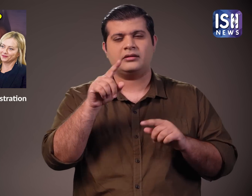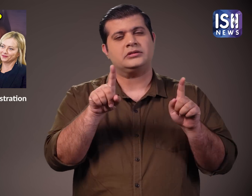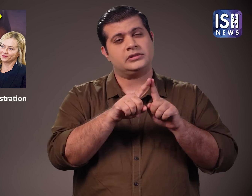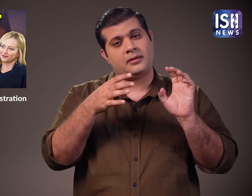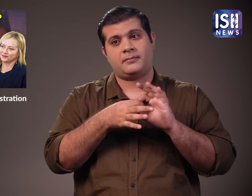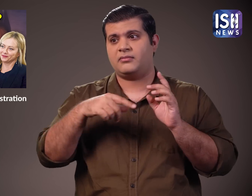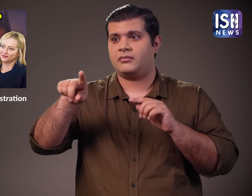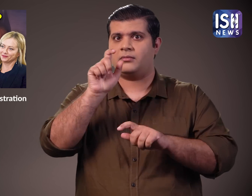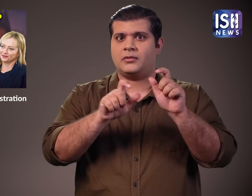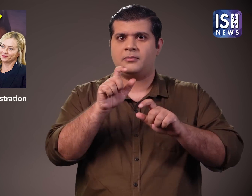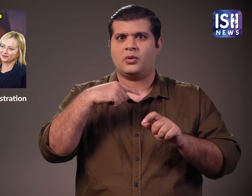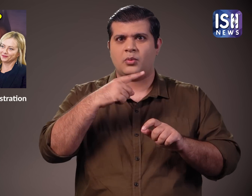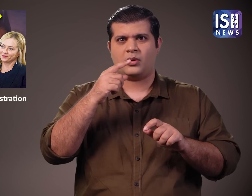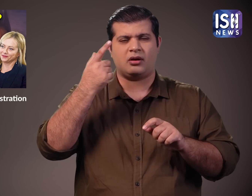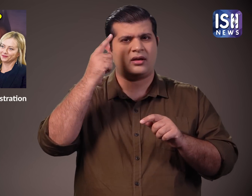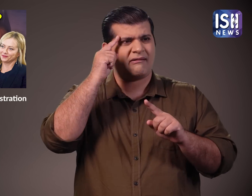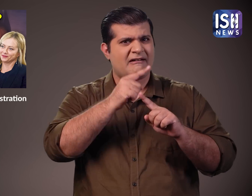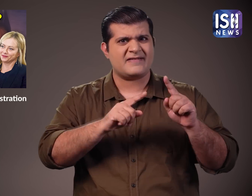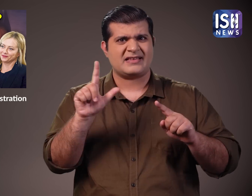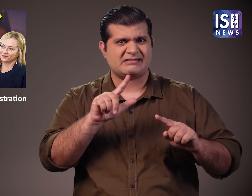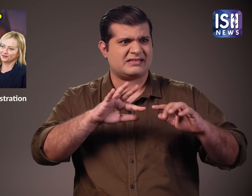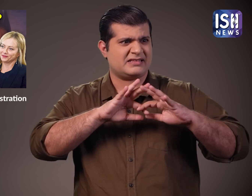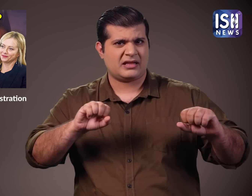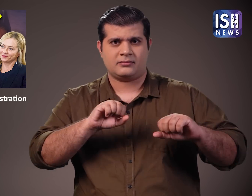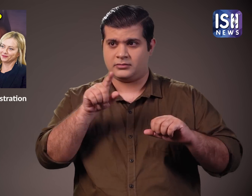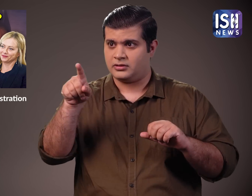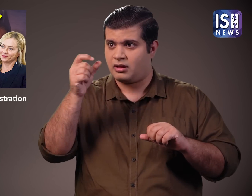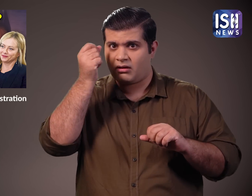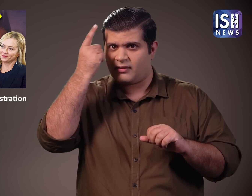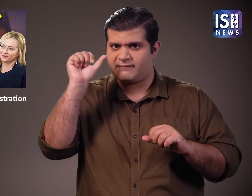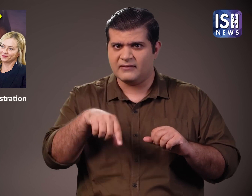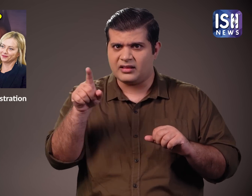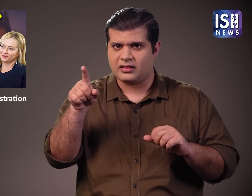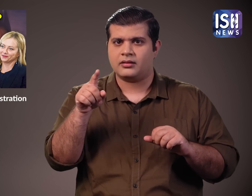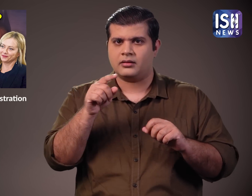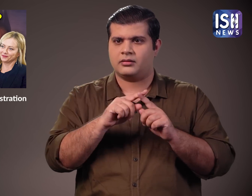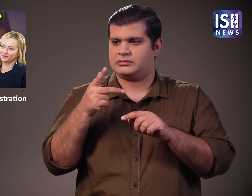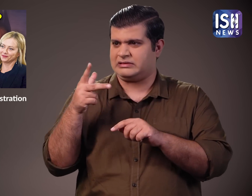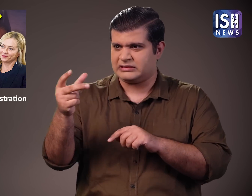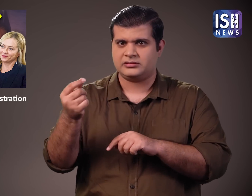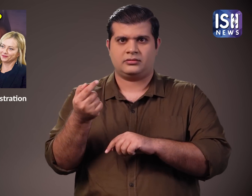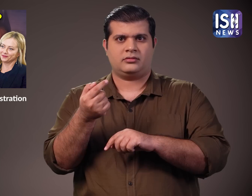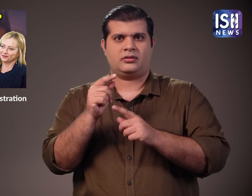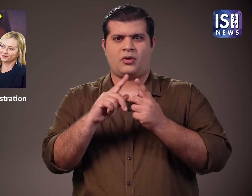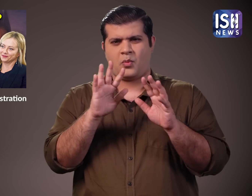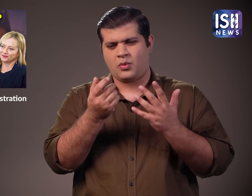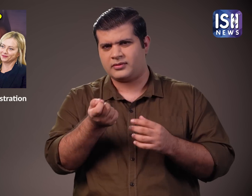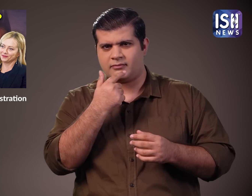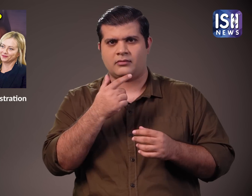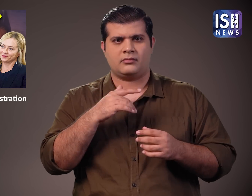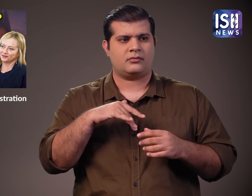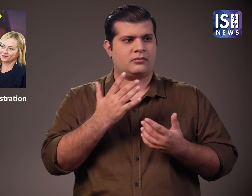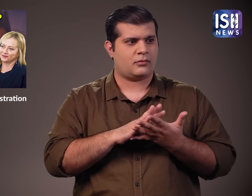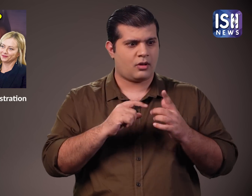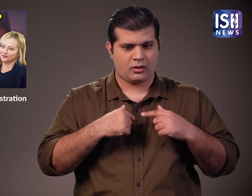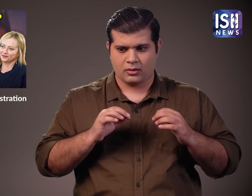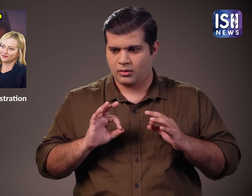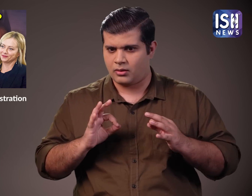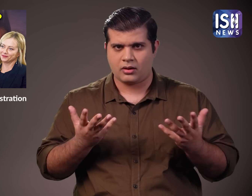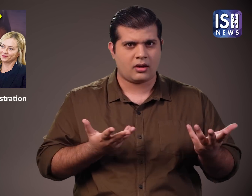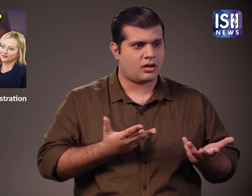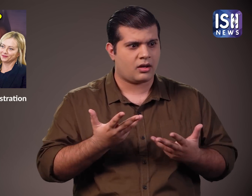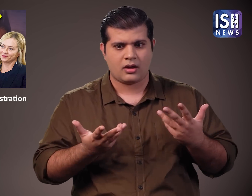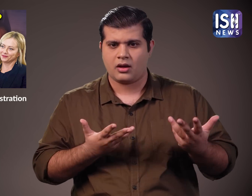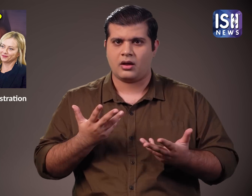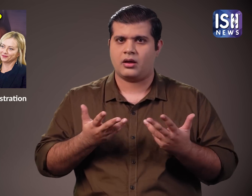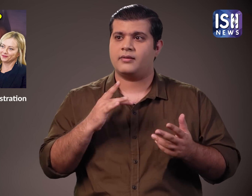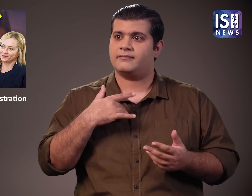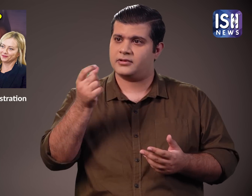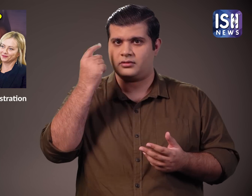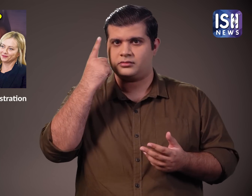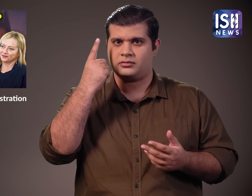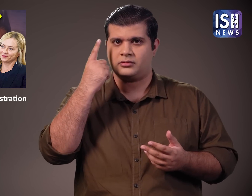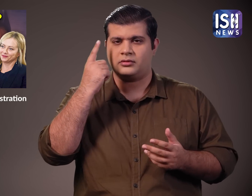Similarly, repeat sex offenders will be administered injections or oral medication to punish them by suppressing their sexual desires.